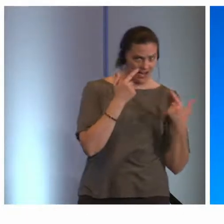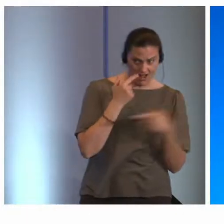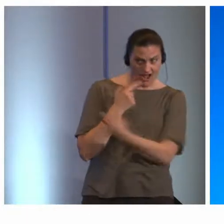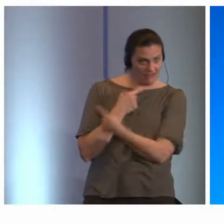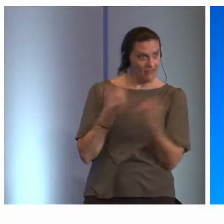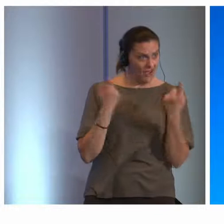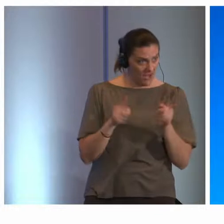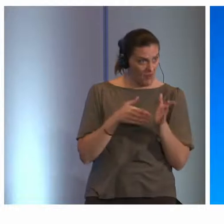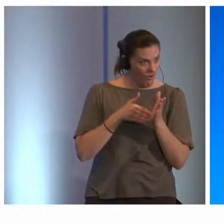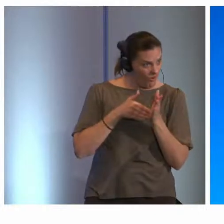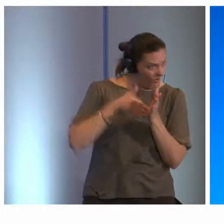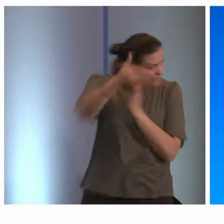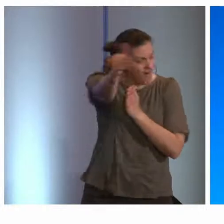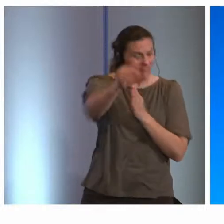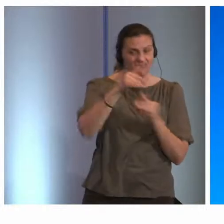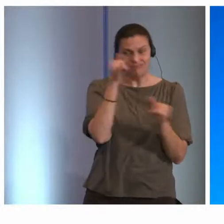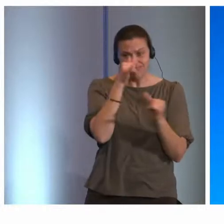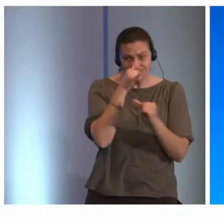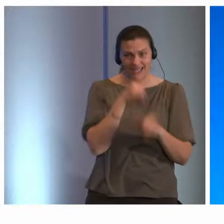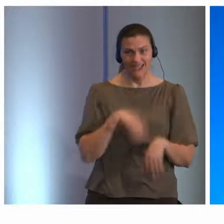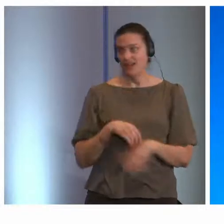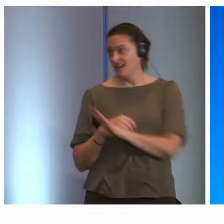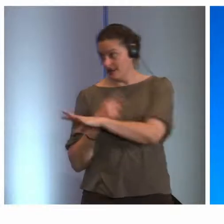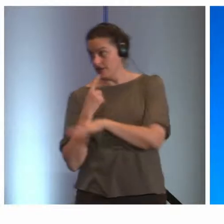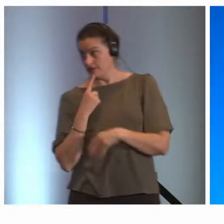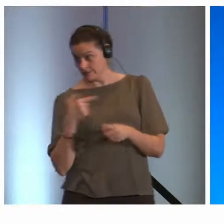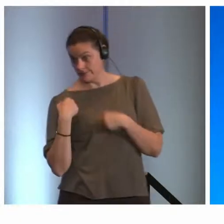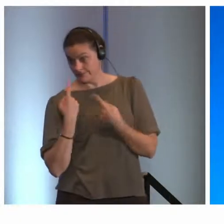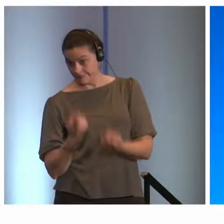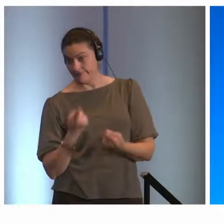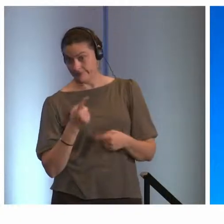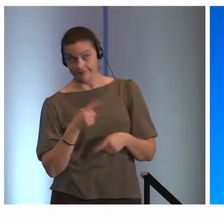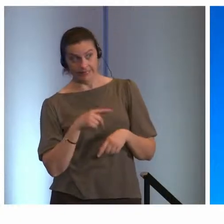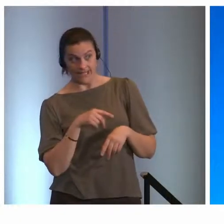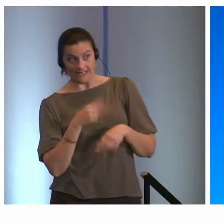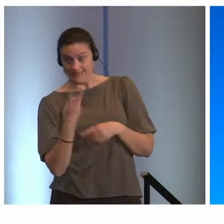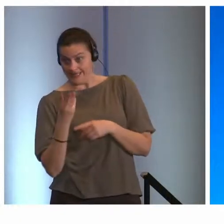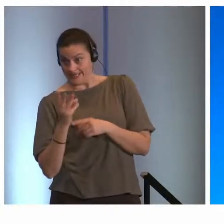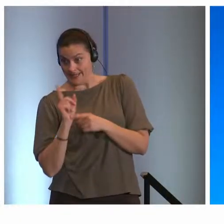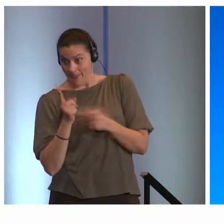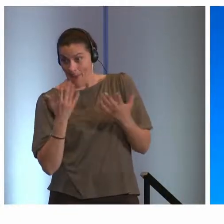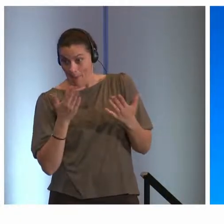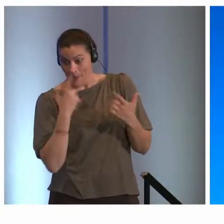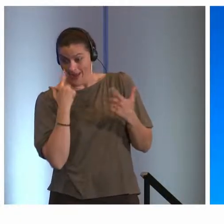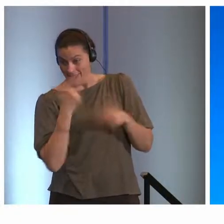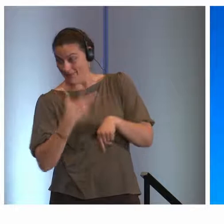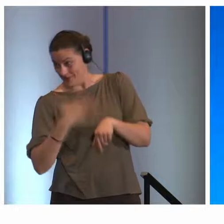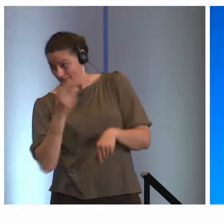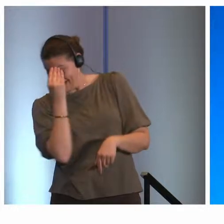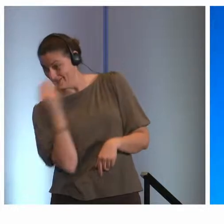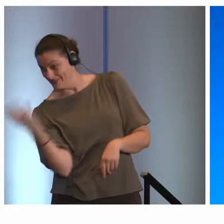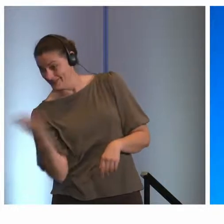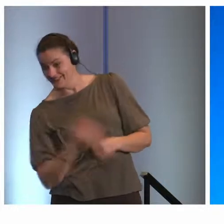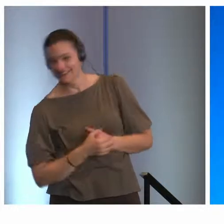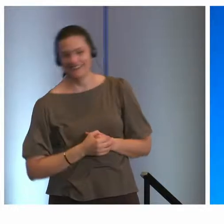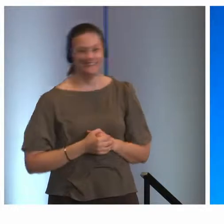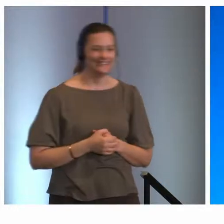laugh! It really happens way too much. You can laugh this is our third laugh and we're 16 minutes into